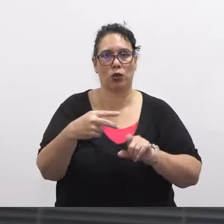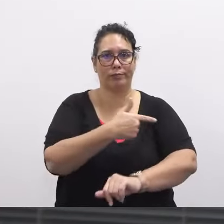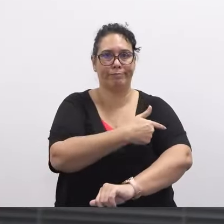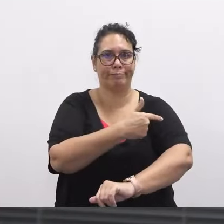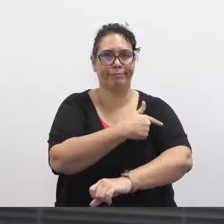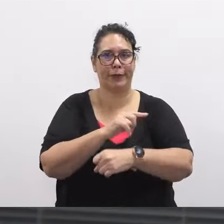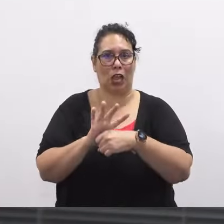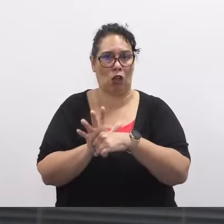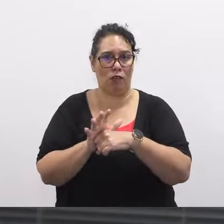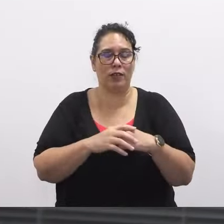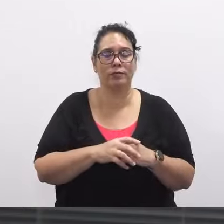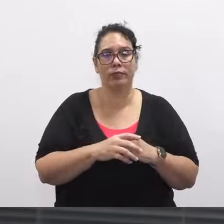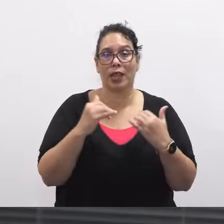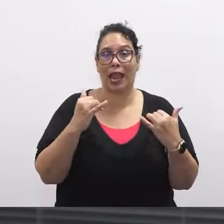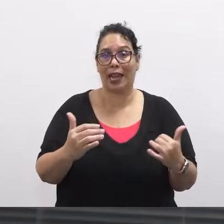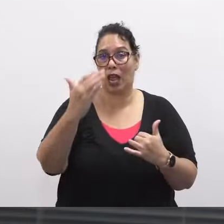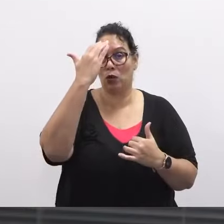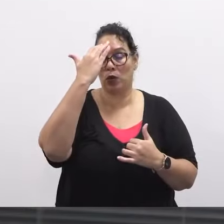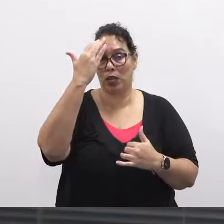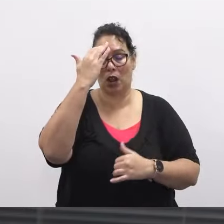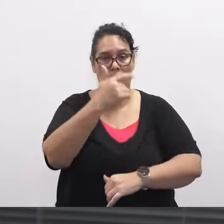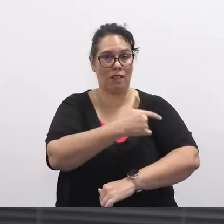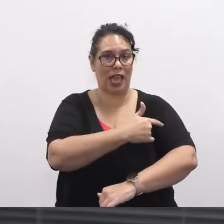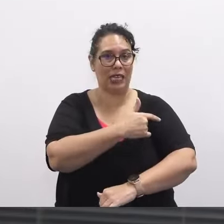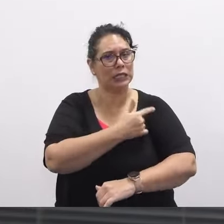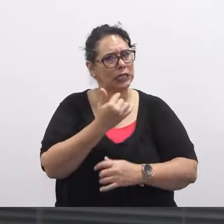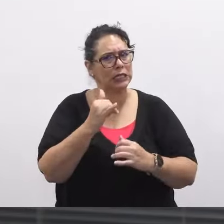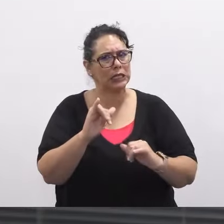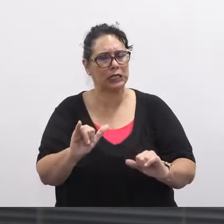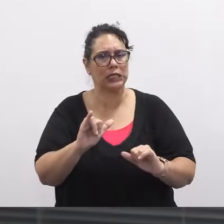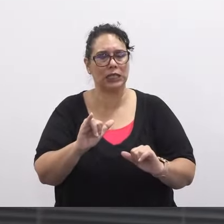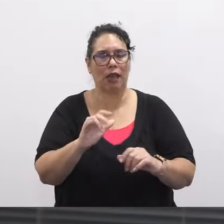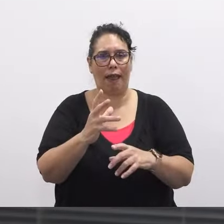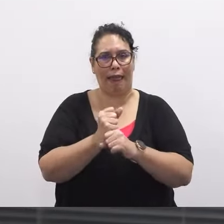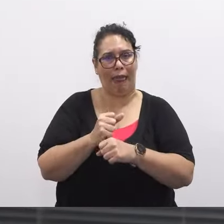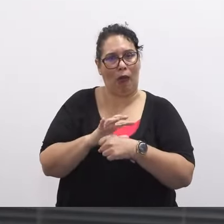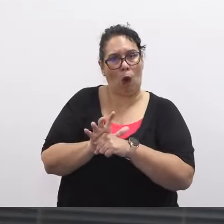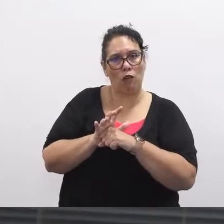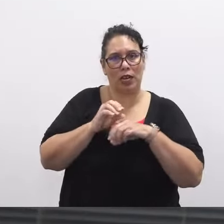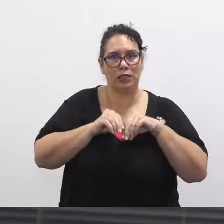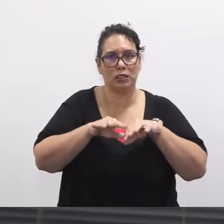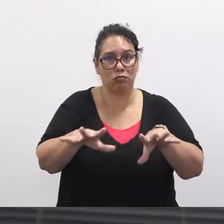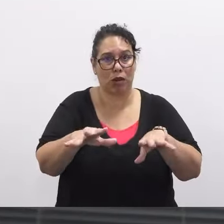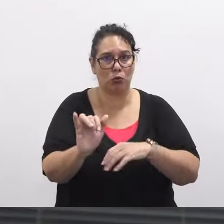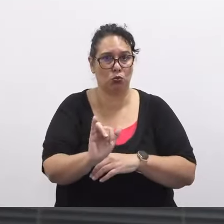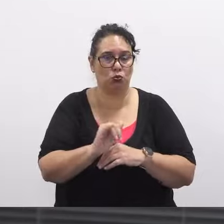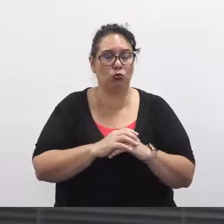As we now know, vaccine recipients can still contract and spread COVID. With reports of adverse reactions